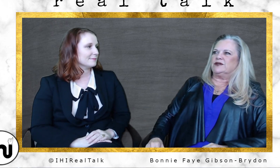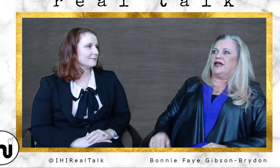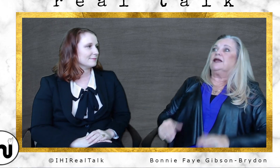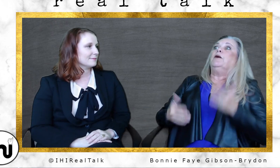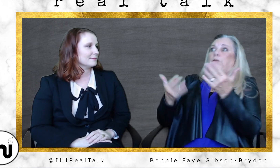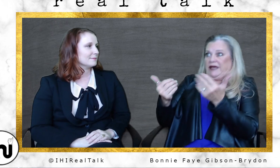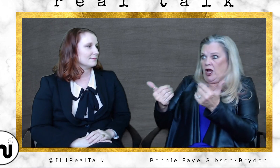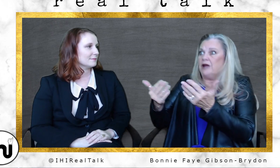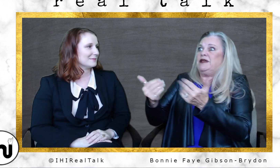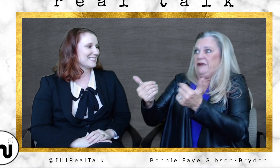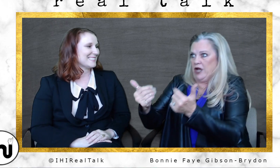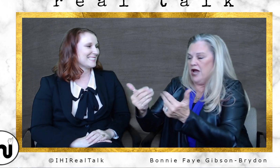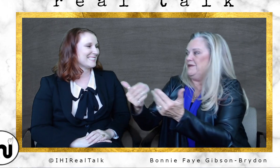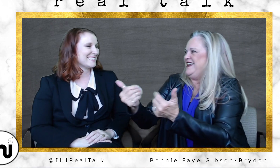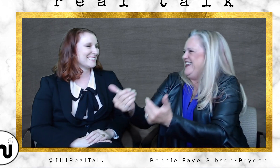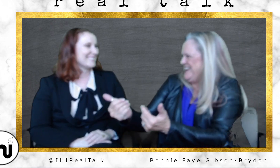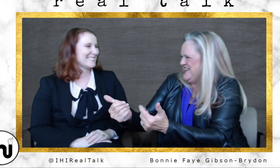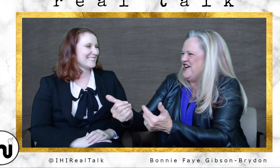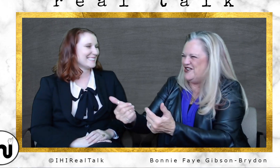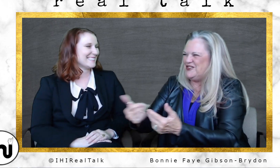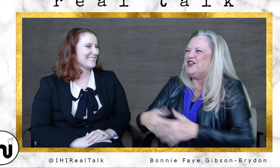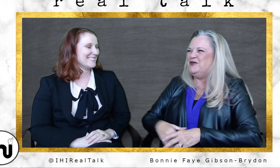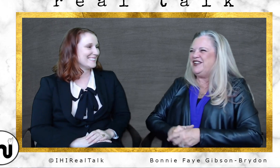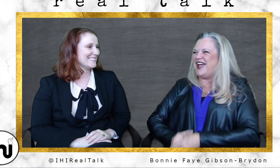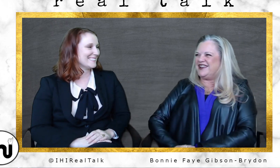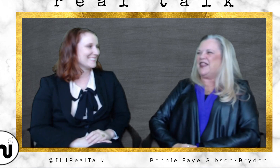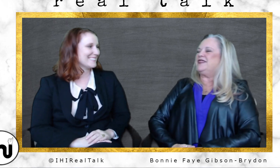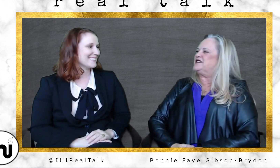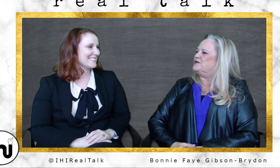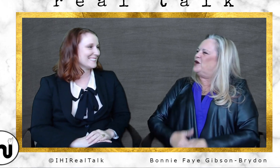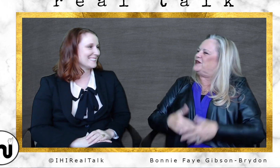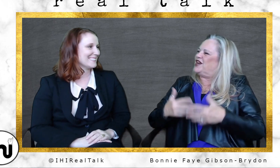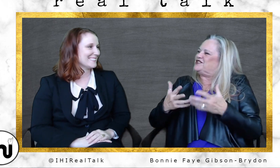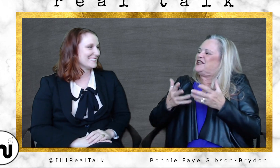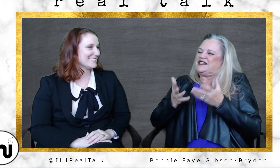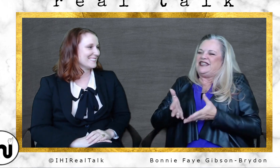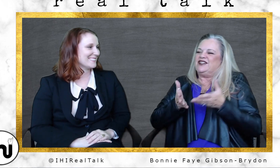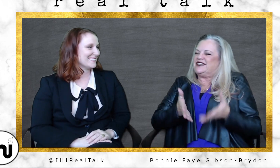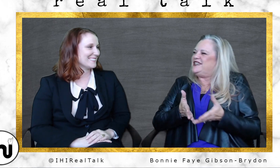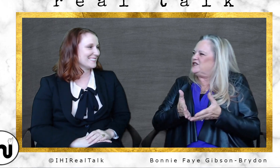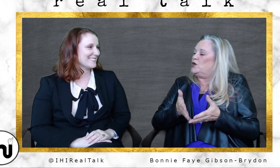was like, "Be on me. Be on." You know, I let them go because legalese when you're